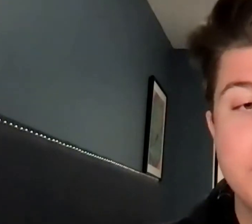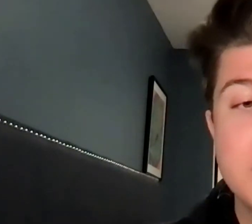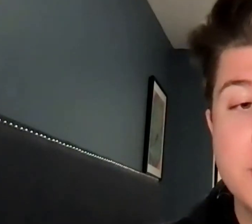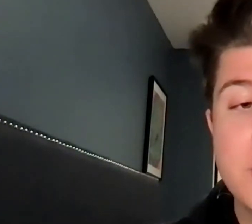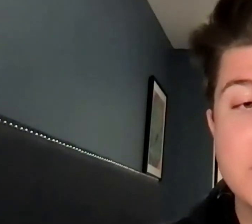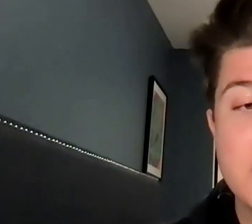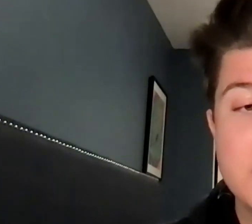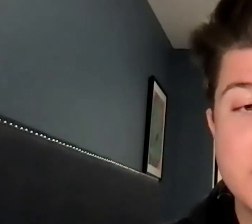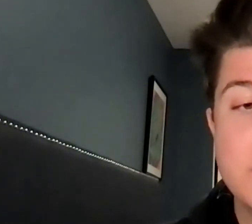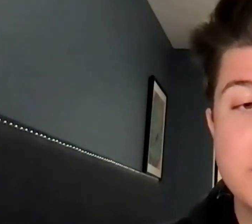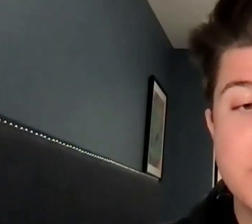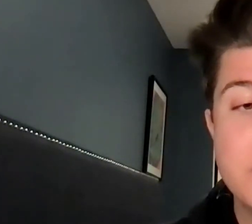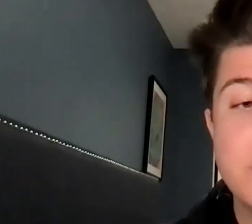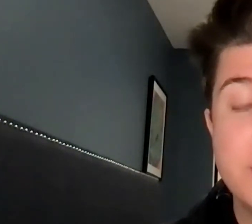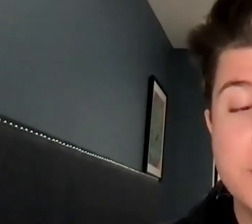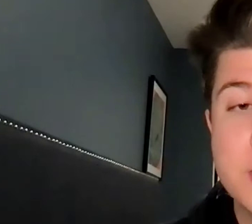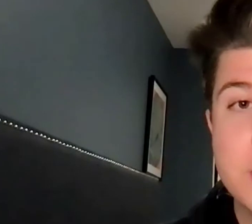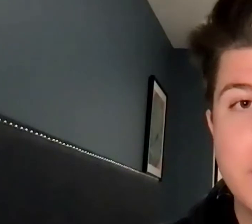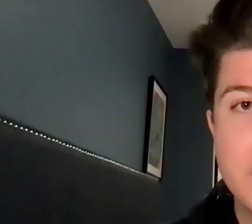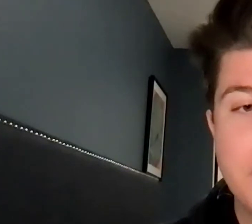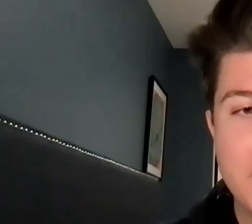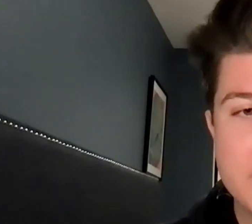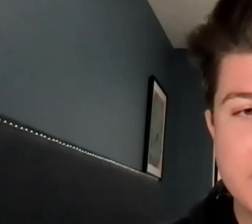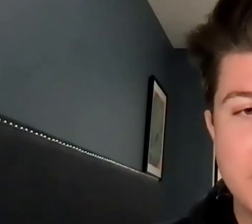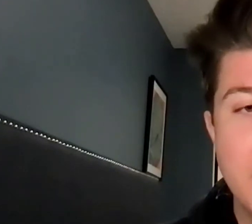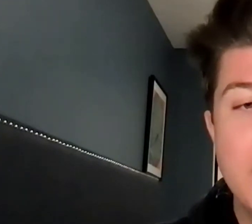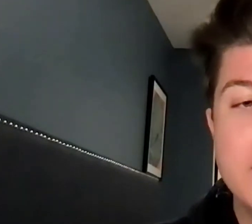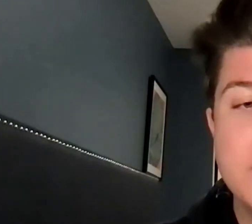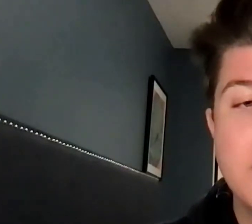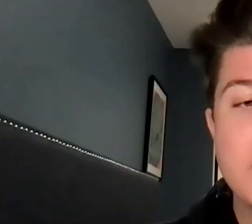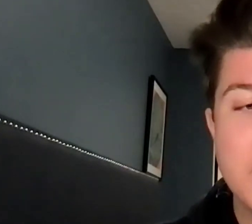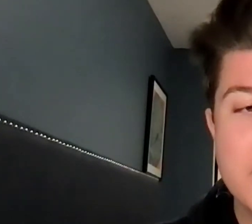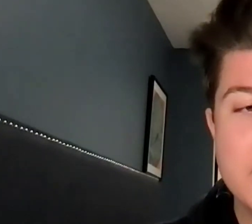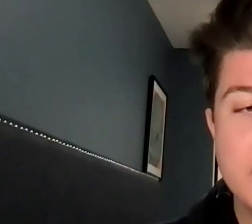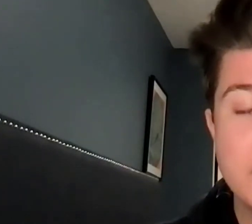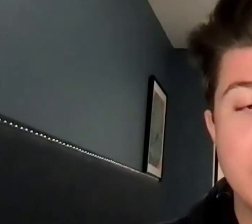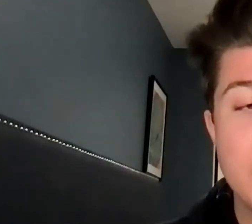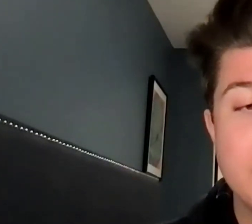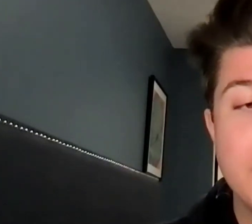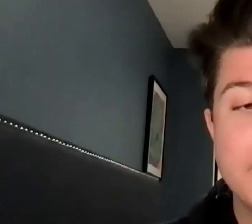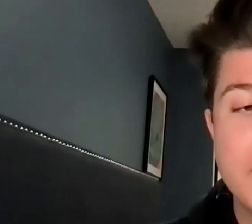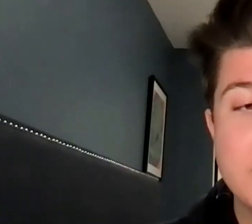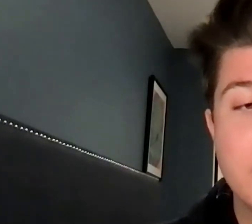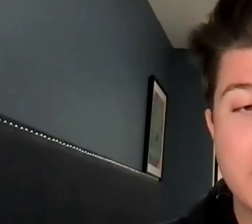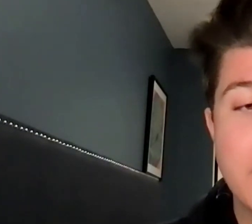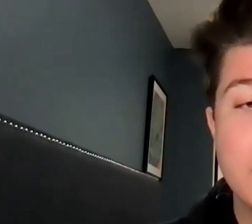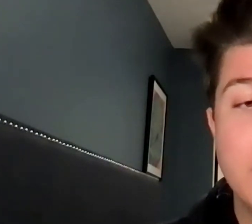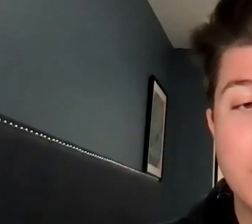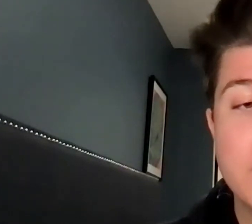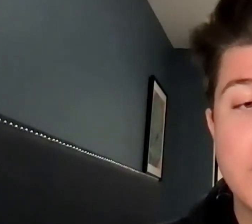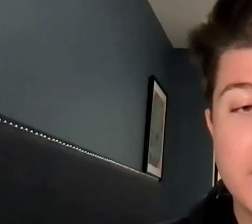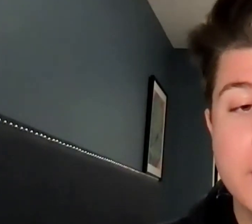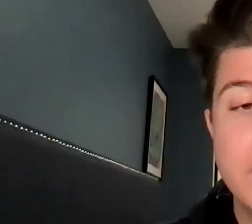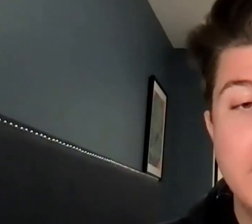in 2019 she was featured in 5280 magazine in 2018 the interfaith alliance of colorado awarded herod